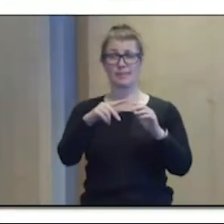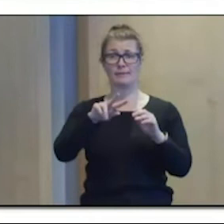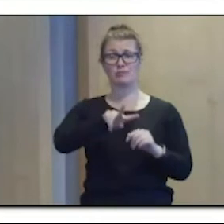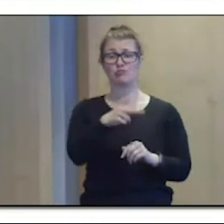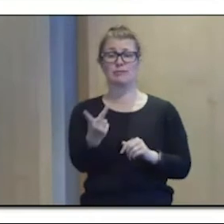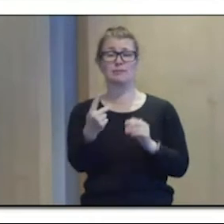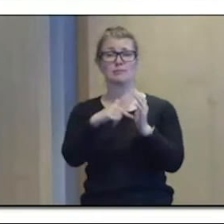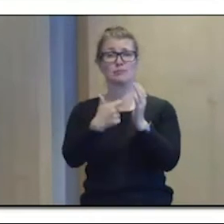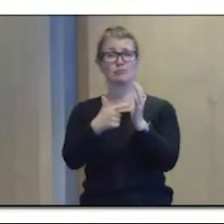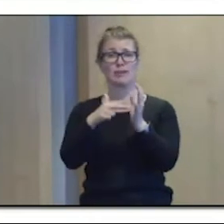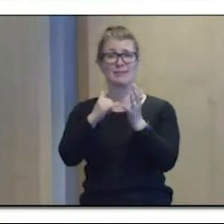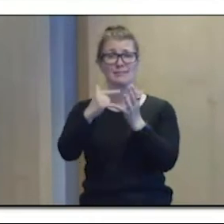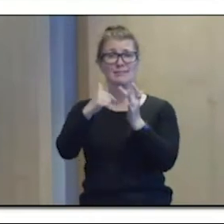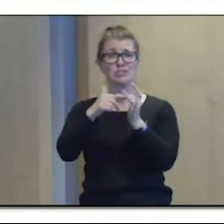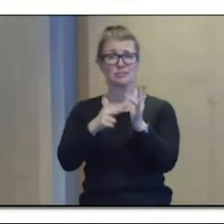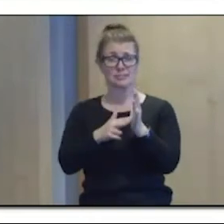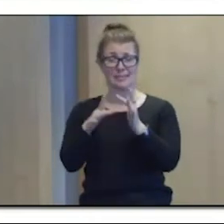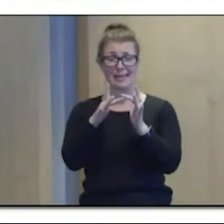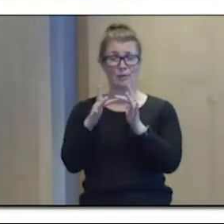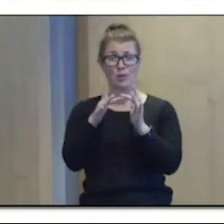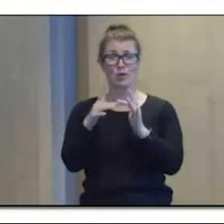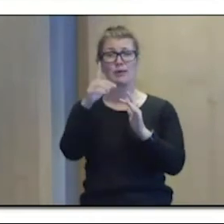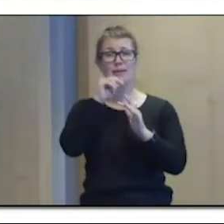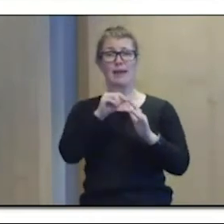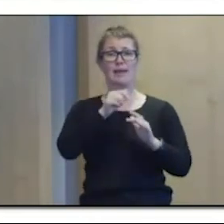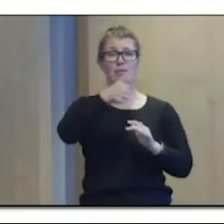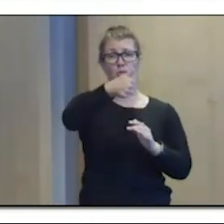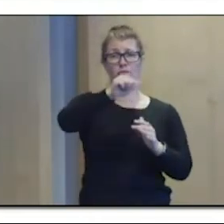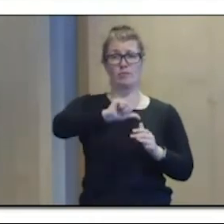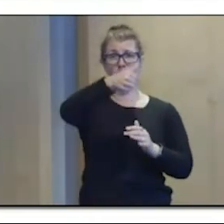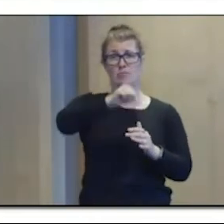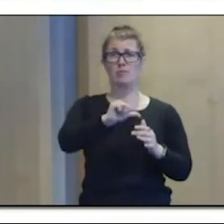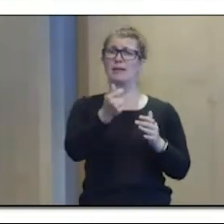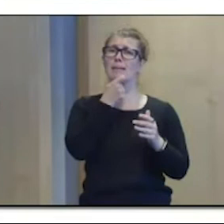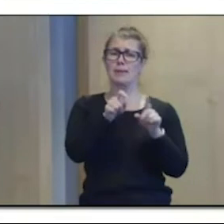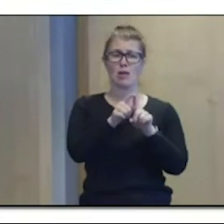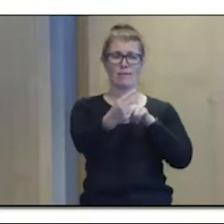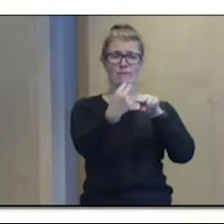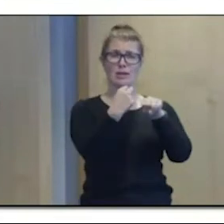towers, that can go in both ways that's like our freeway it's designed to take electricity